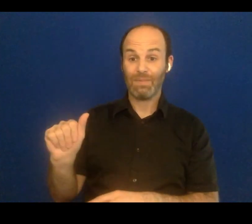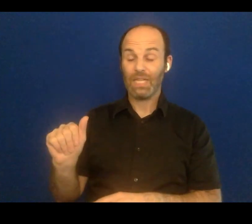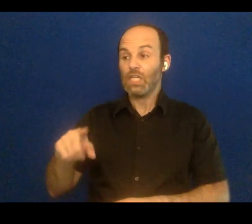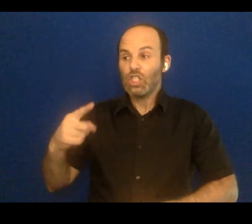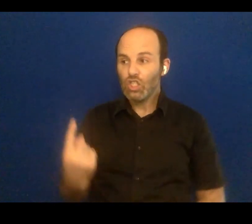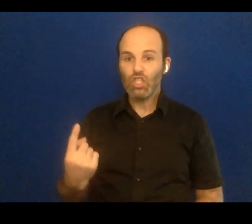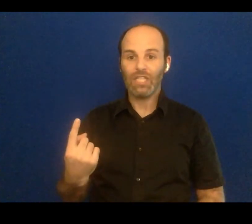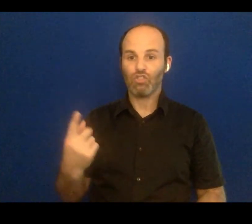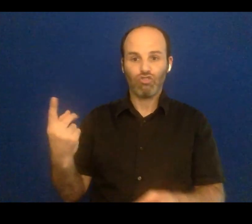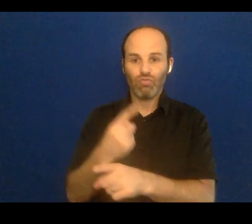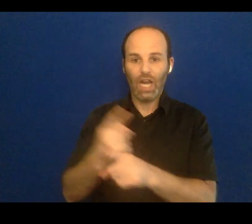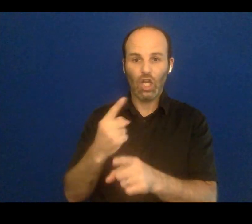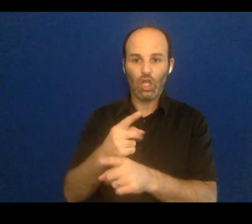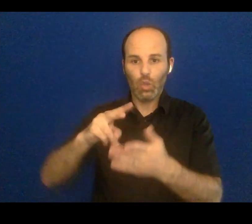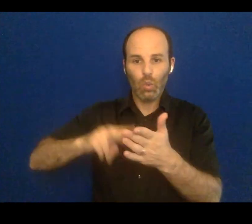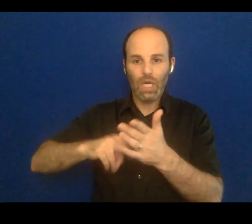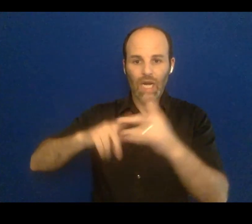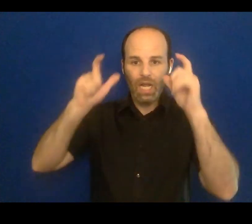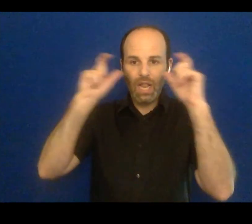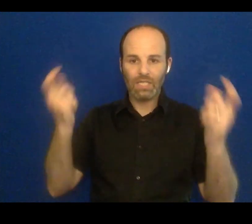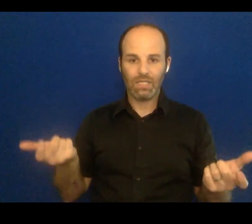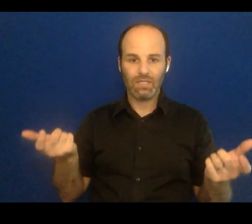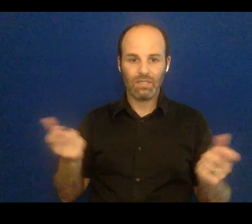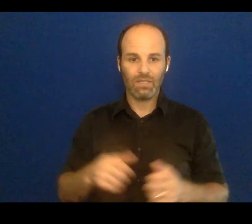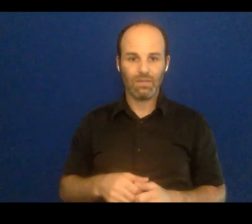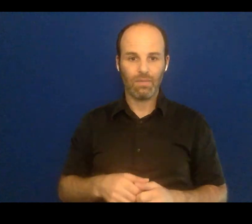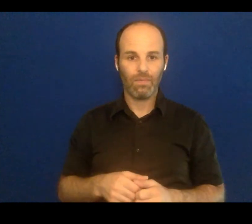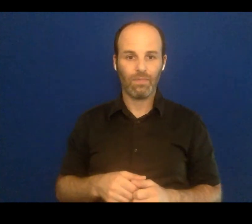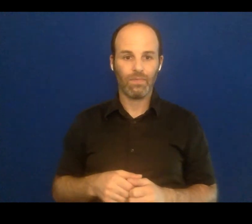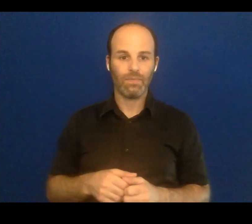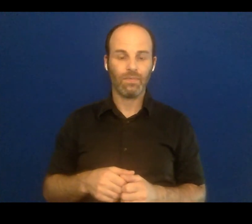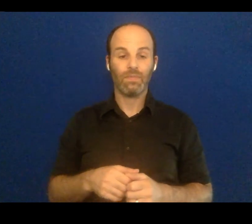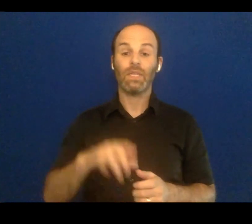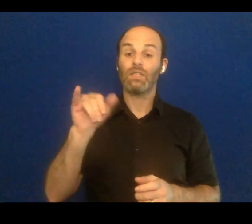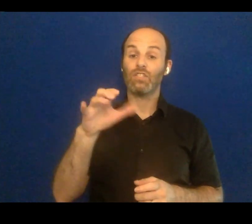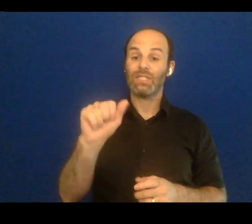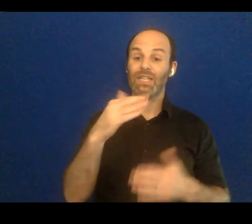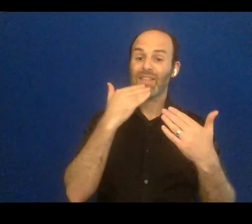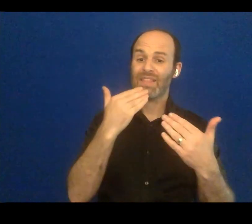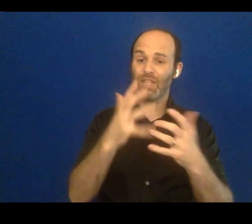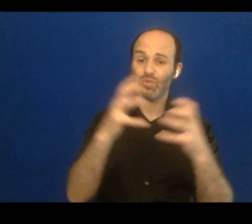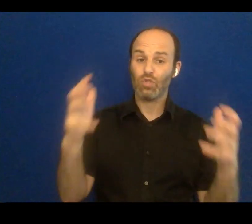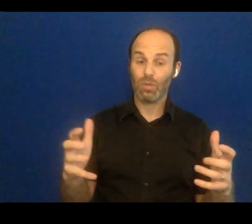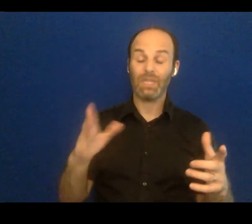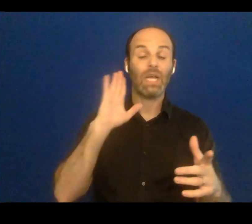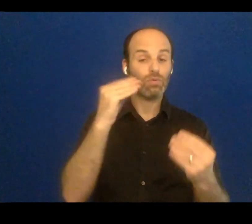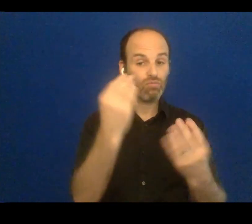DISABILITY, THESE ARE REGULAR READING GLASSES? THANK YOU SO MUCH. WE WOULD BE HAPPY TO SHARE ANY